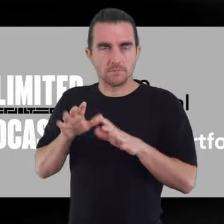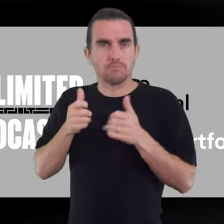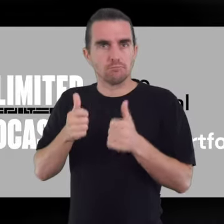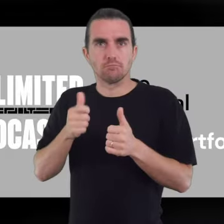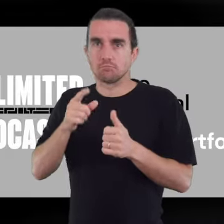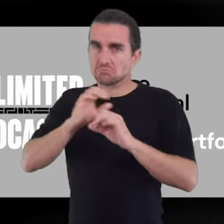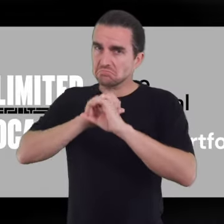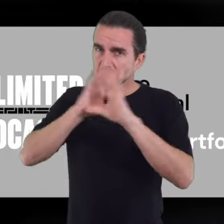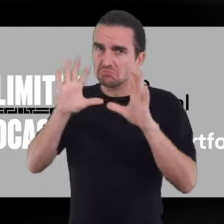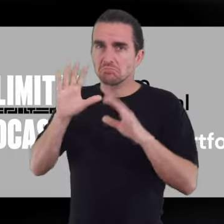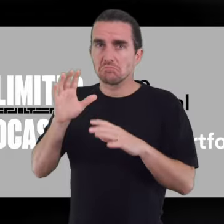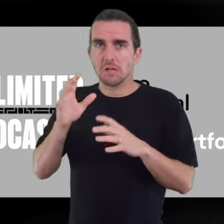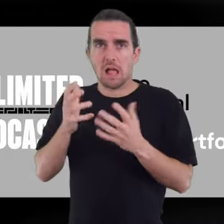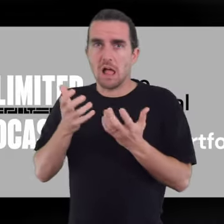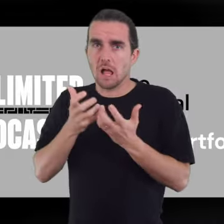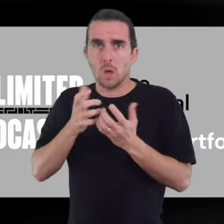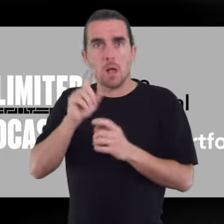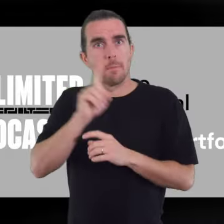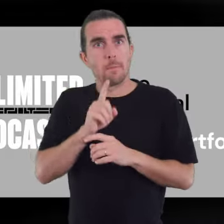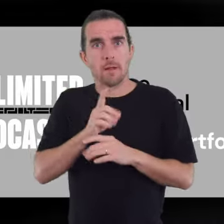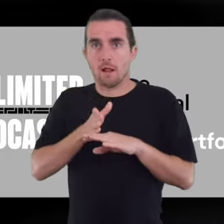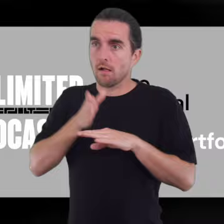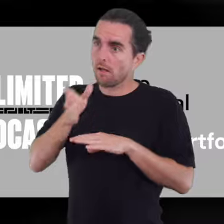Do you have any ideas about what you would like people to take away from this?